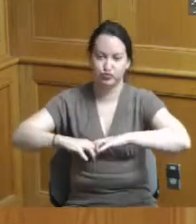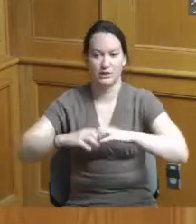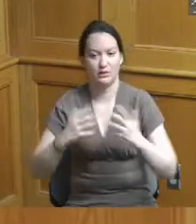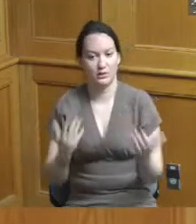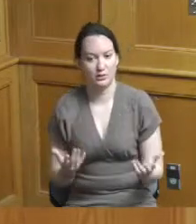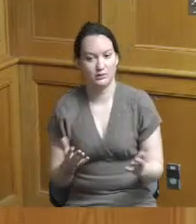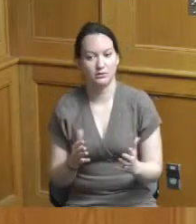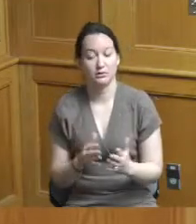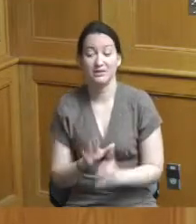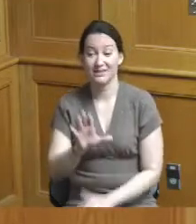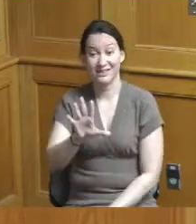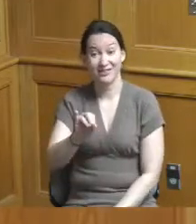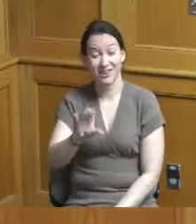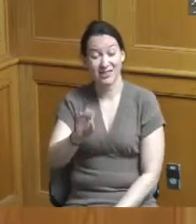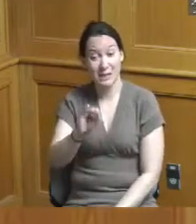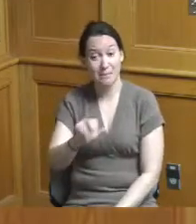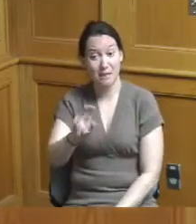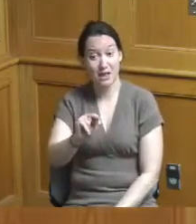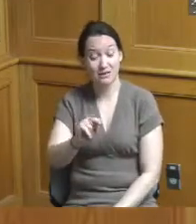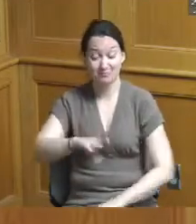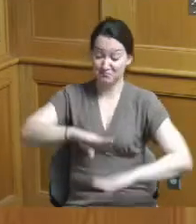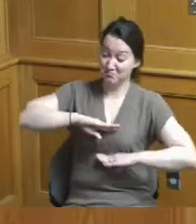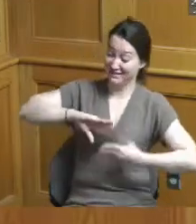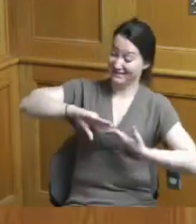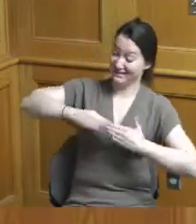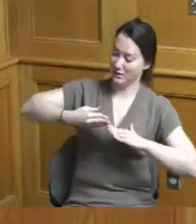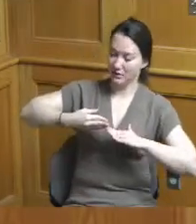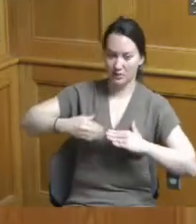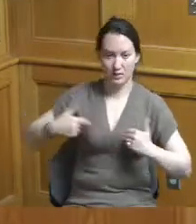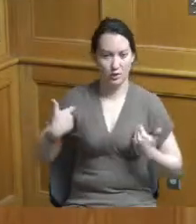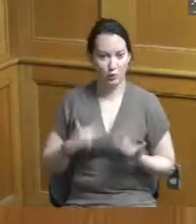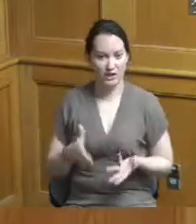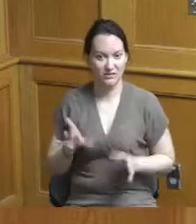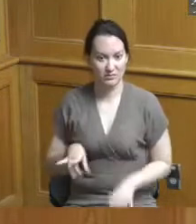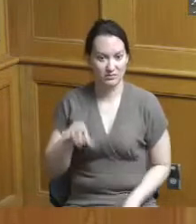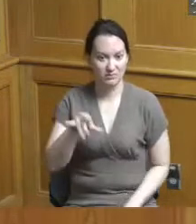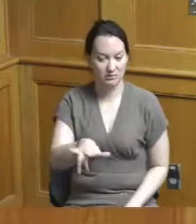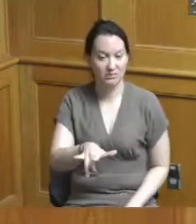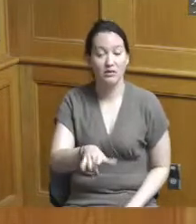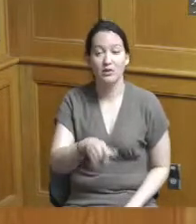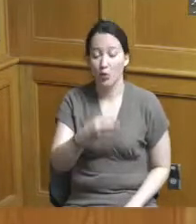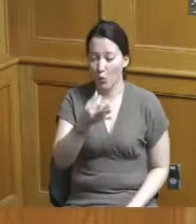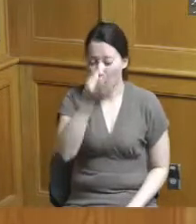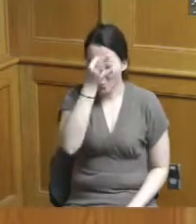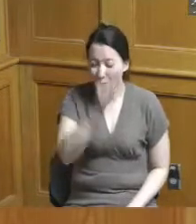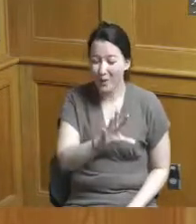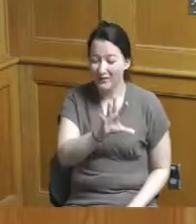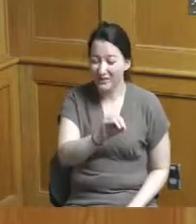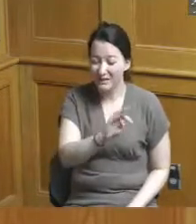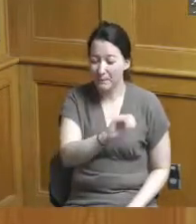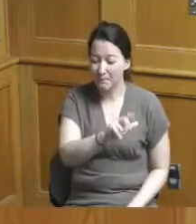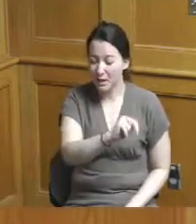15 million is good for the city but we've already kicked in almost 50 million from the county going